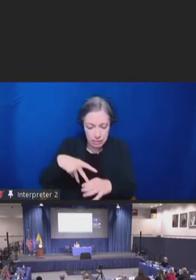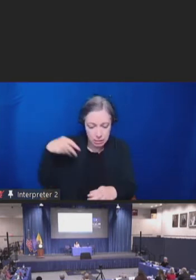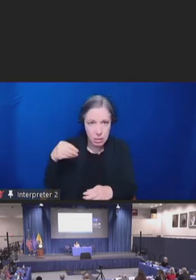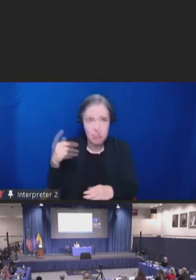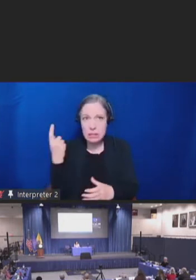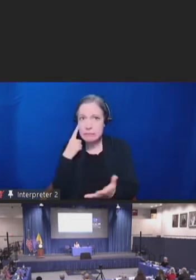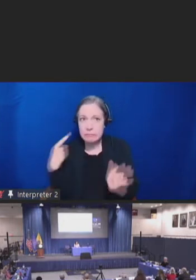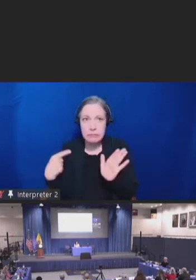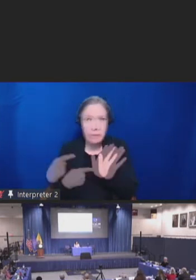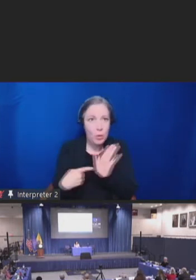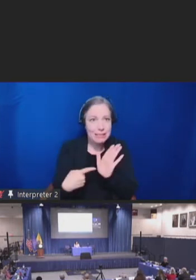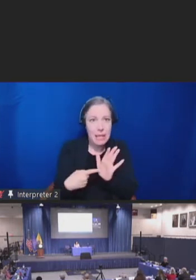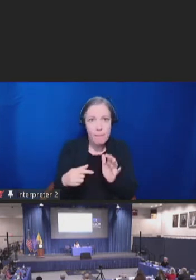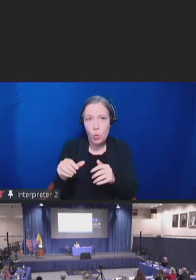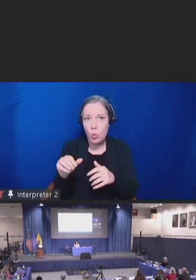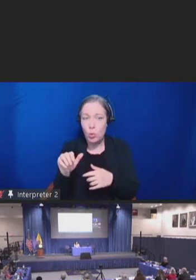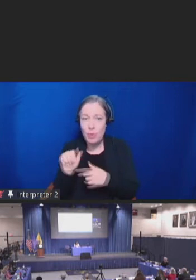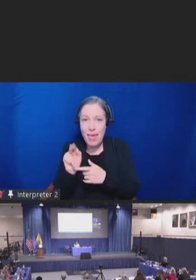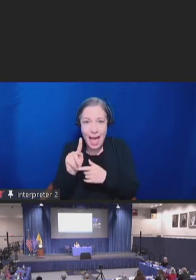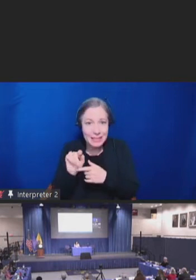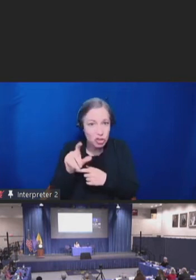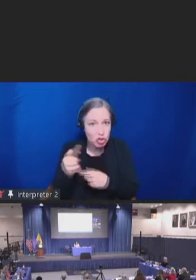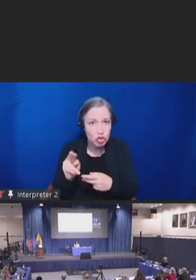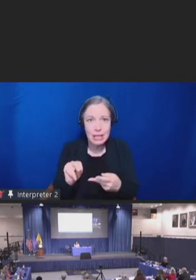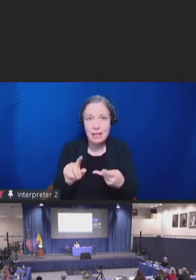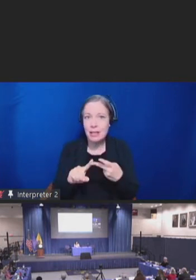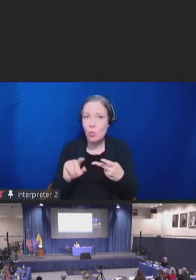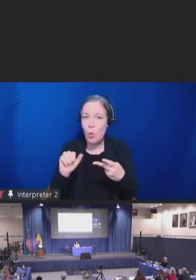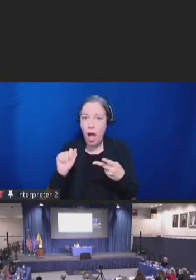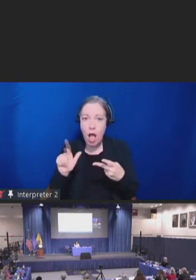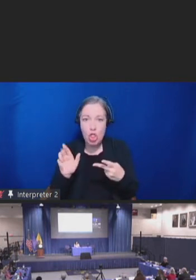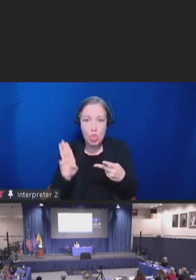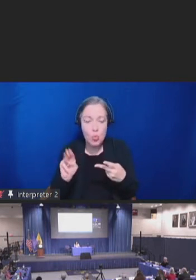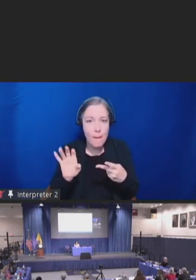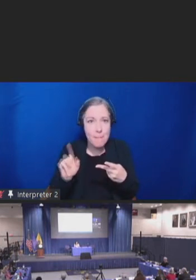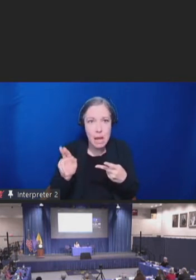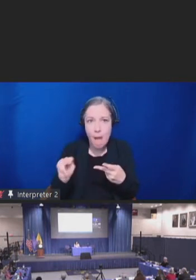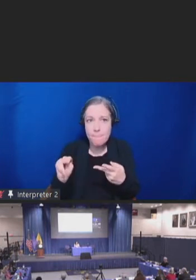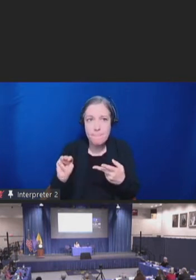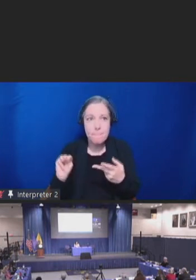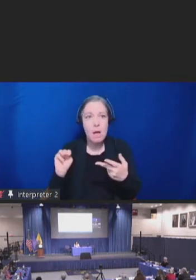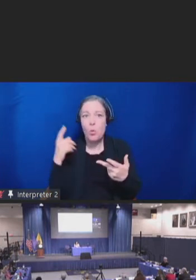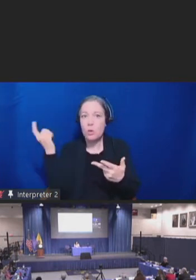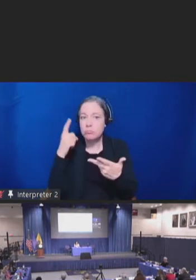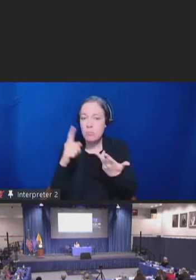the immune system, and then increase the risk of autoimmune disease. This study was a retrospective cohort.